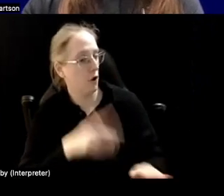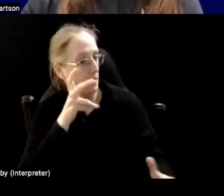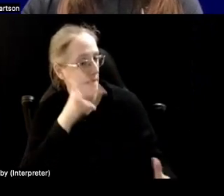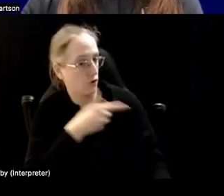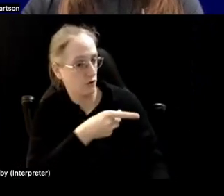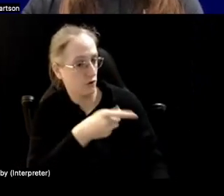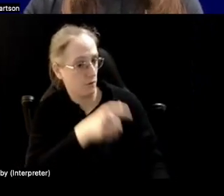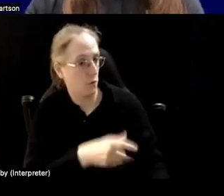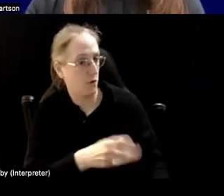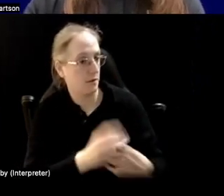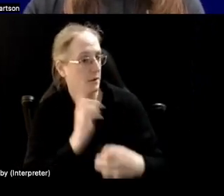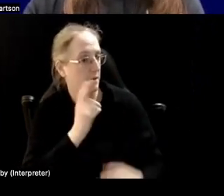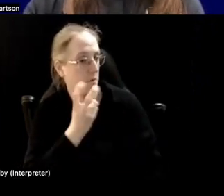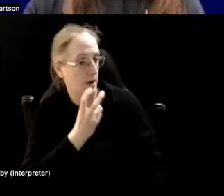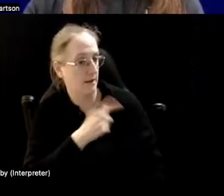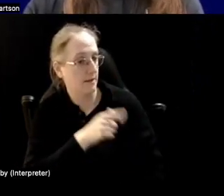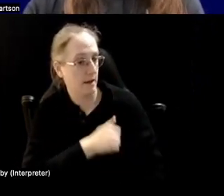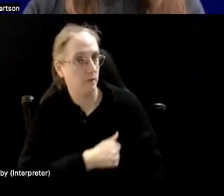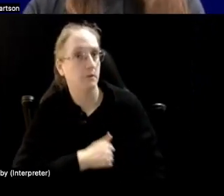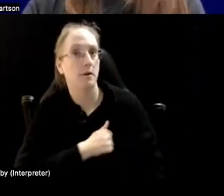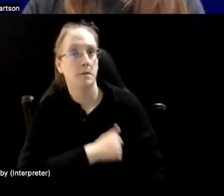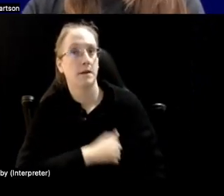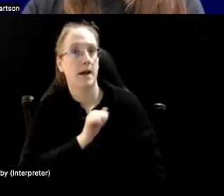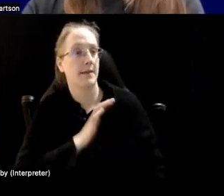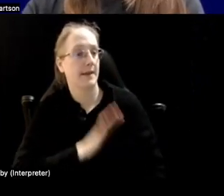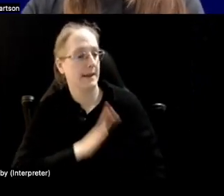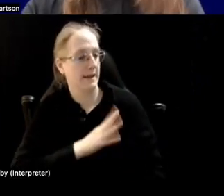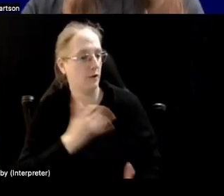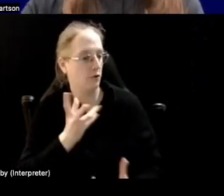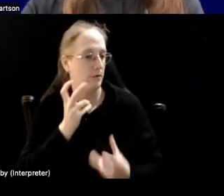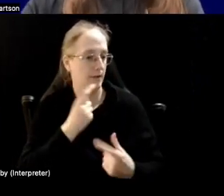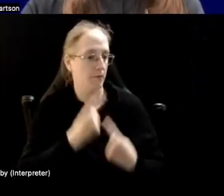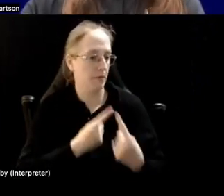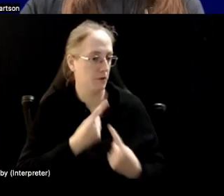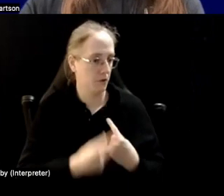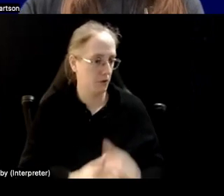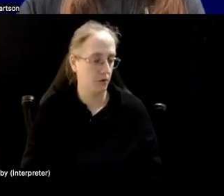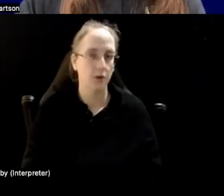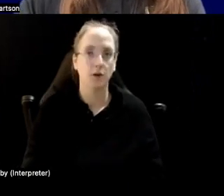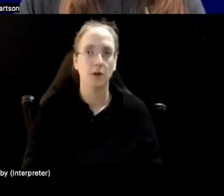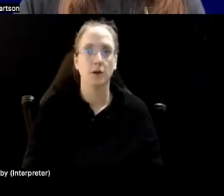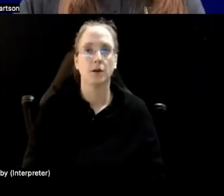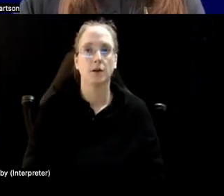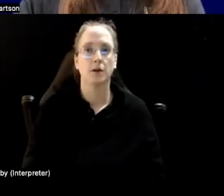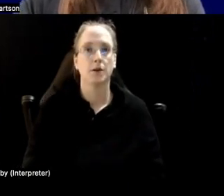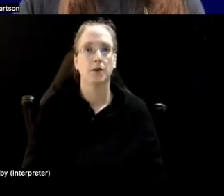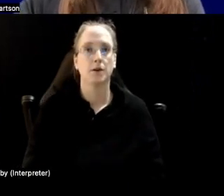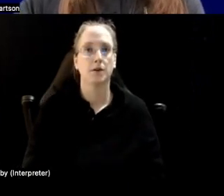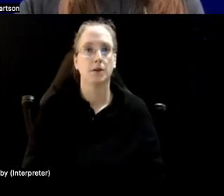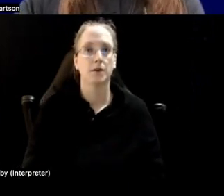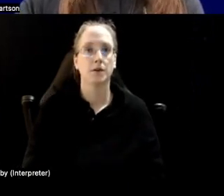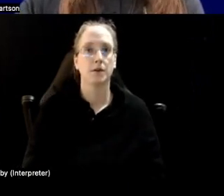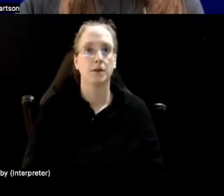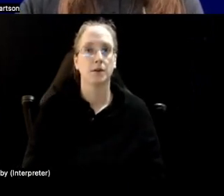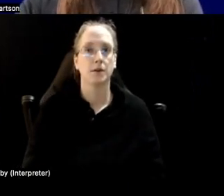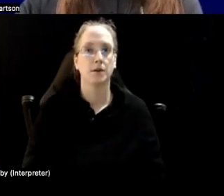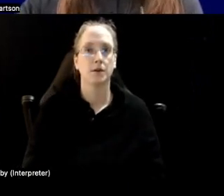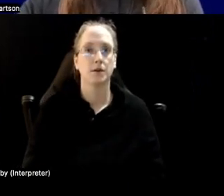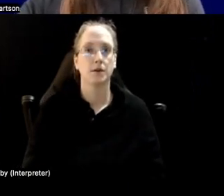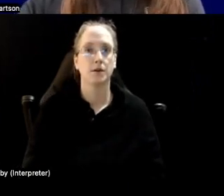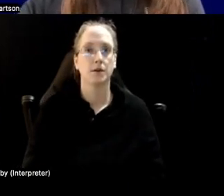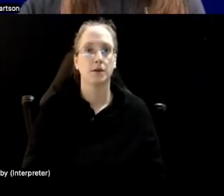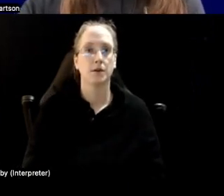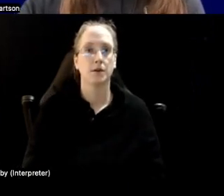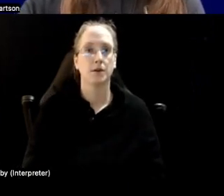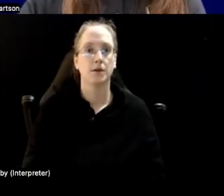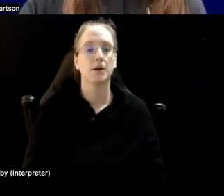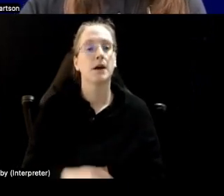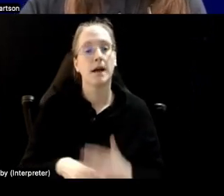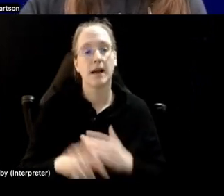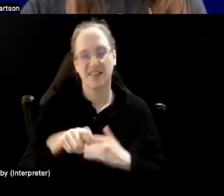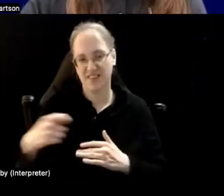enjoyment and their need for information. In the videos that are coming up, you can observe this